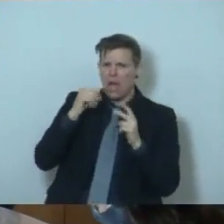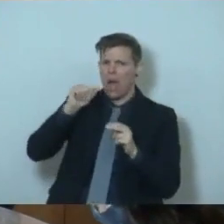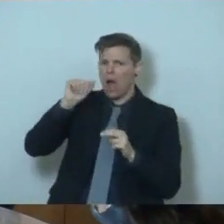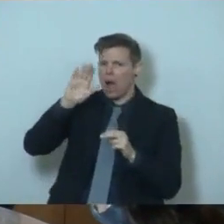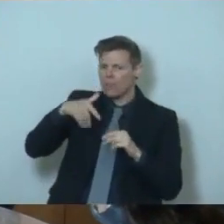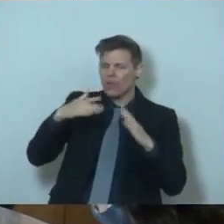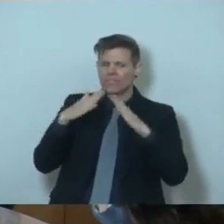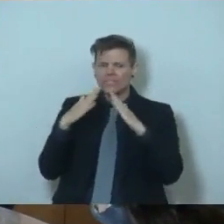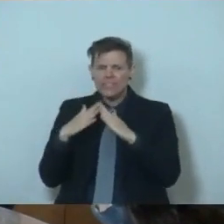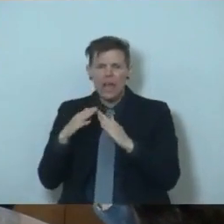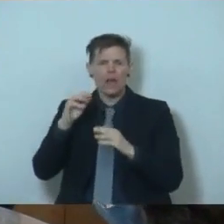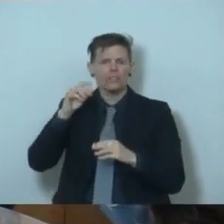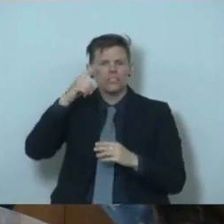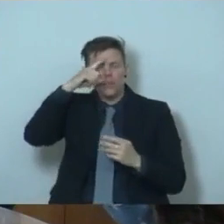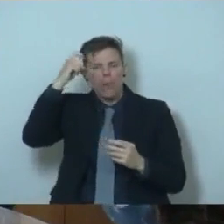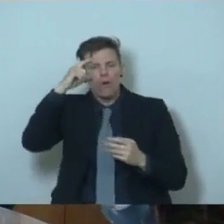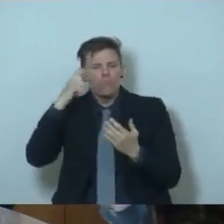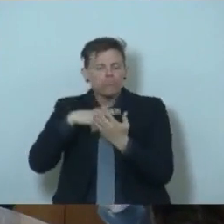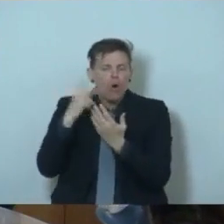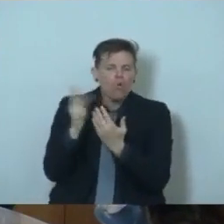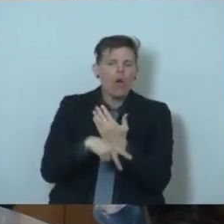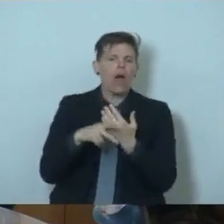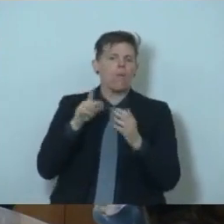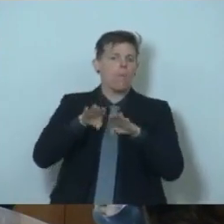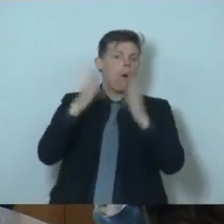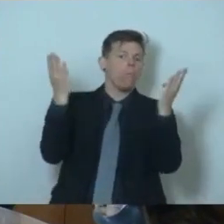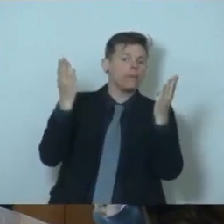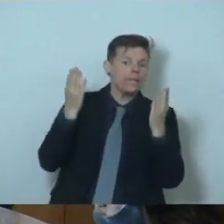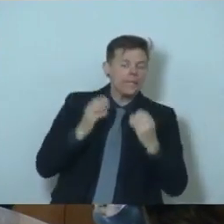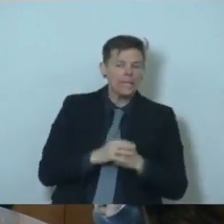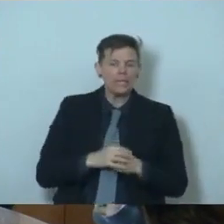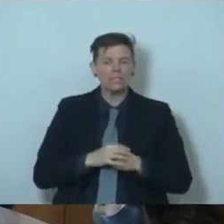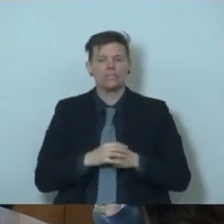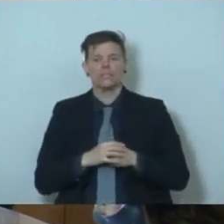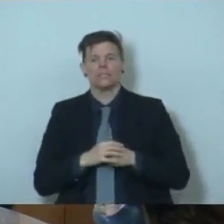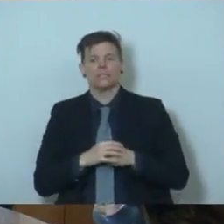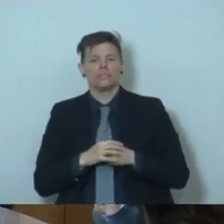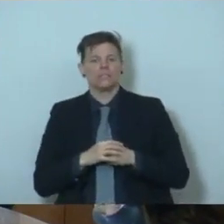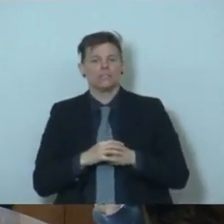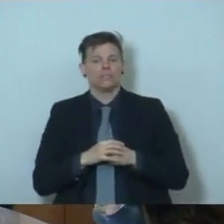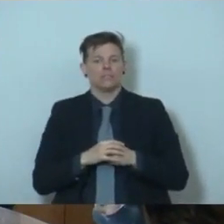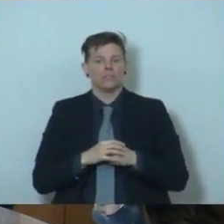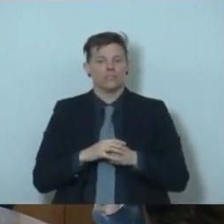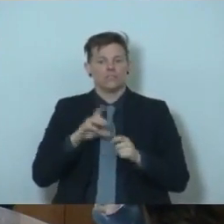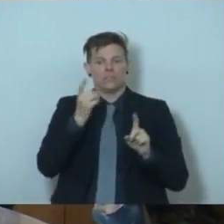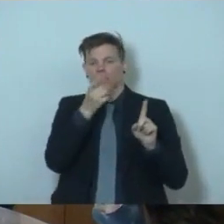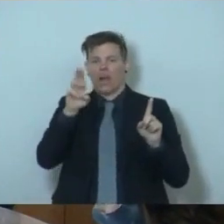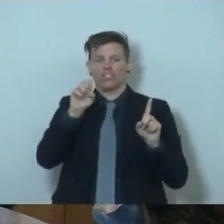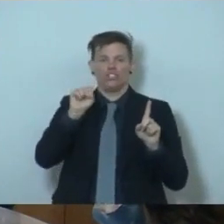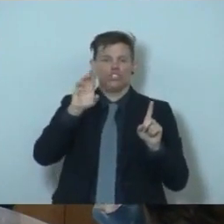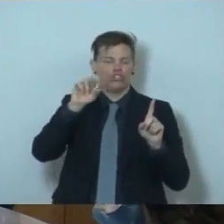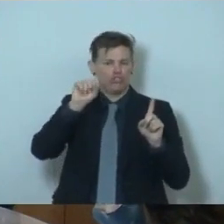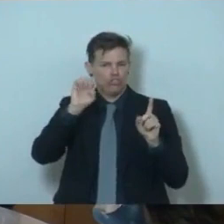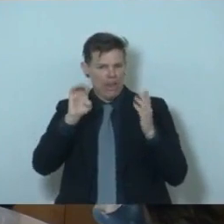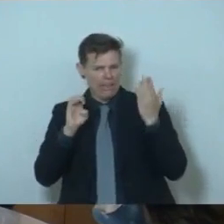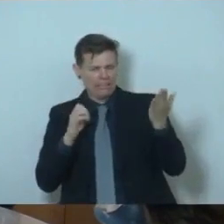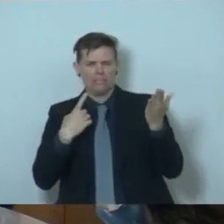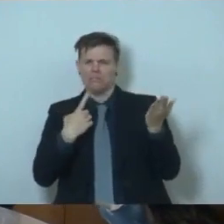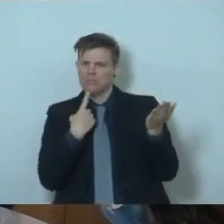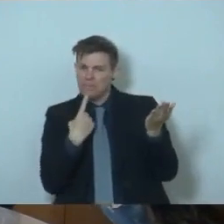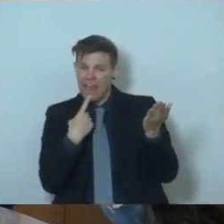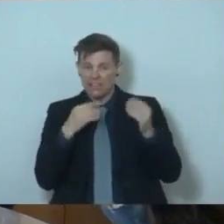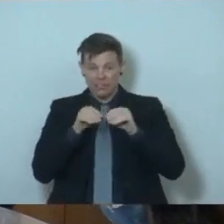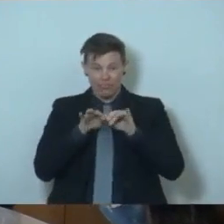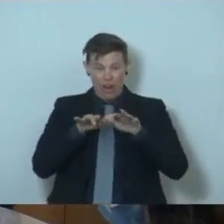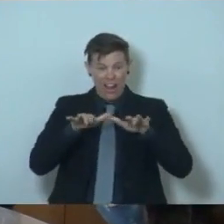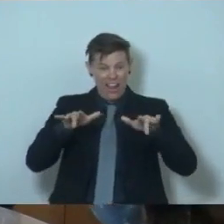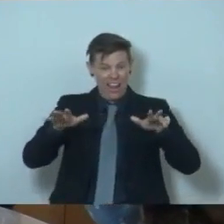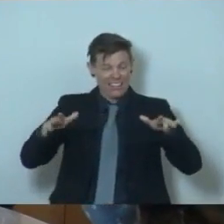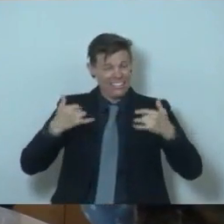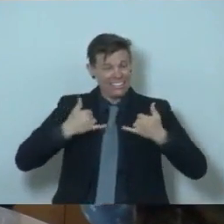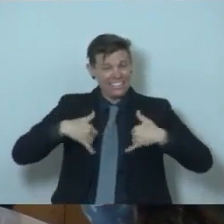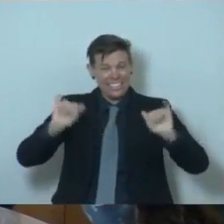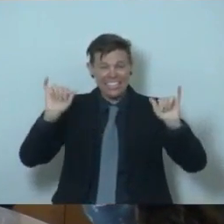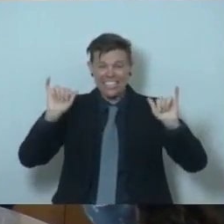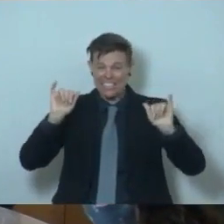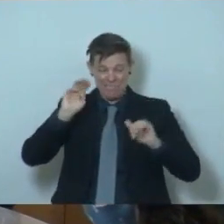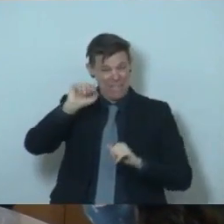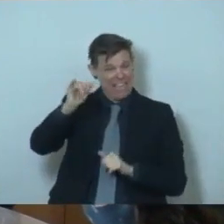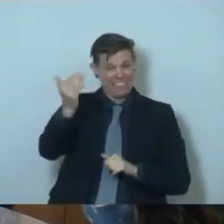WE ARE SEEING YOU ARE SEEING PLACES LIKE CITY OF ALBUQUERQUE HAS TEN OFLY REOPENING DAYS FOR SUMMER PROGRAMS BUT MEANWHILE, YOU KNOW, DURING THE PRESENTATION SAYING BASED ON THE